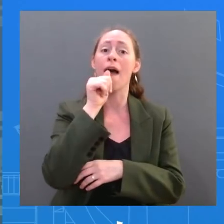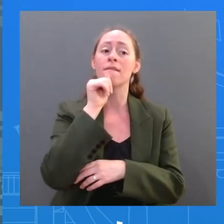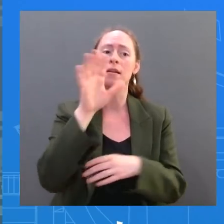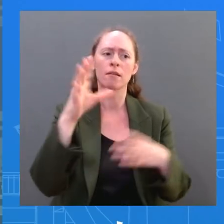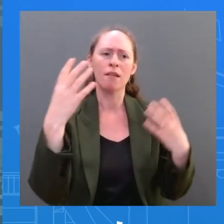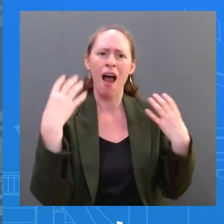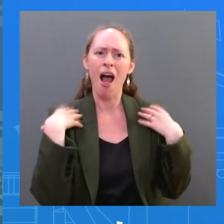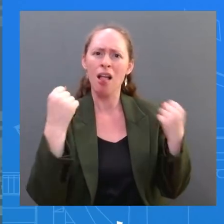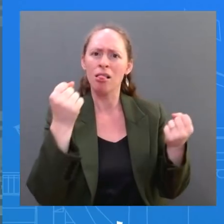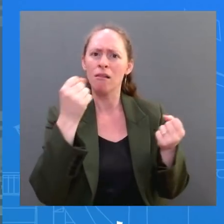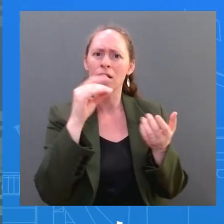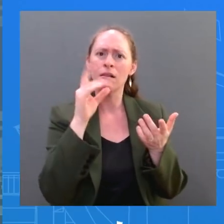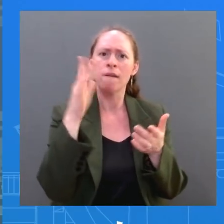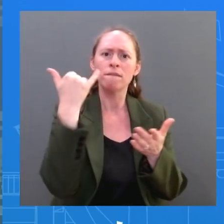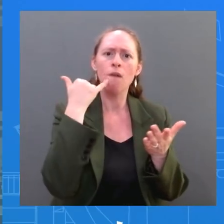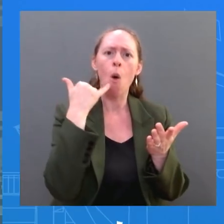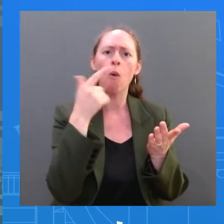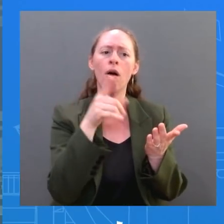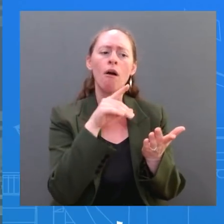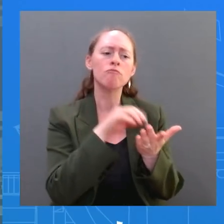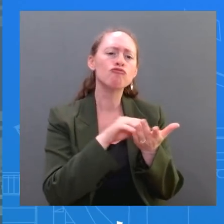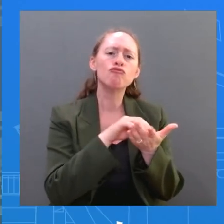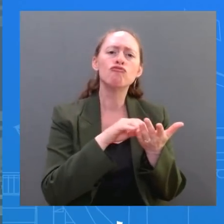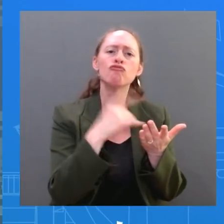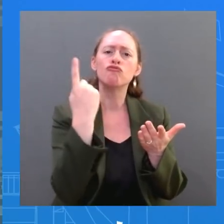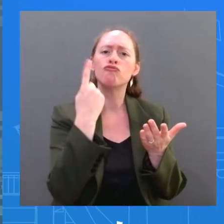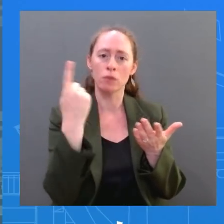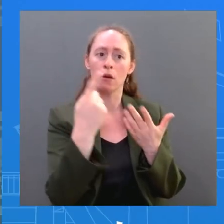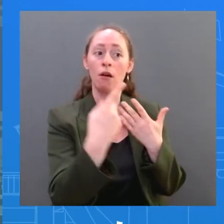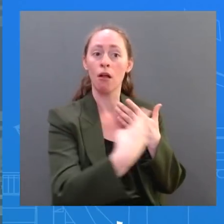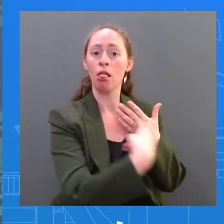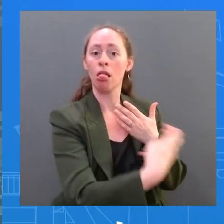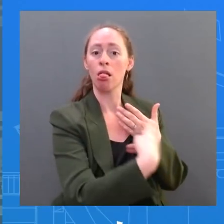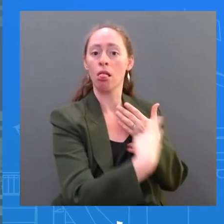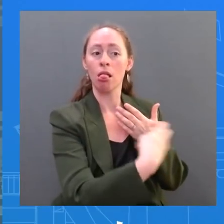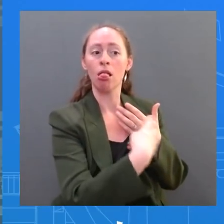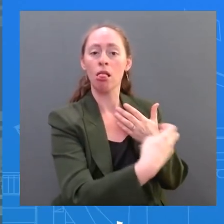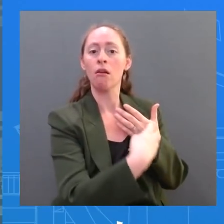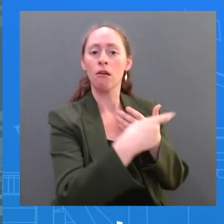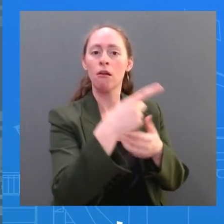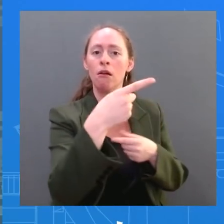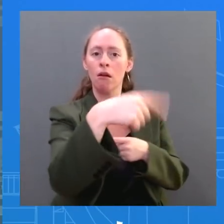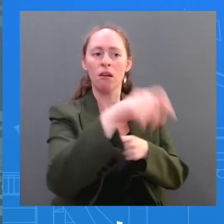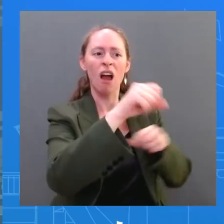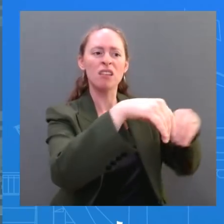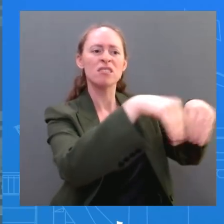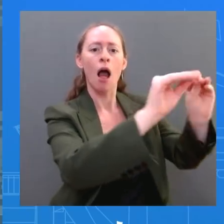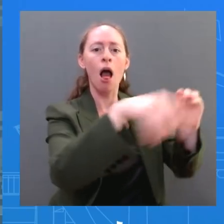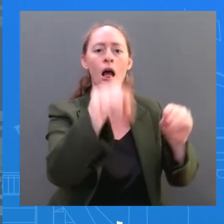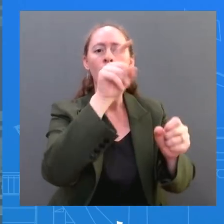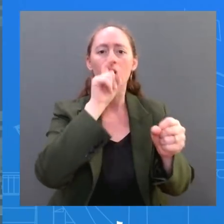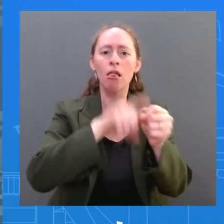and does a Google search to find an abortion clinic, that that information is not made publicly available. They have to make their -- The Press: How are they -- how are they going to do that?